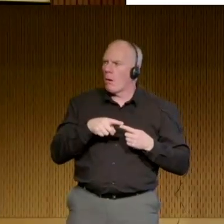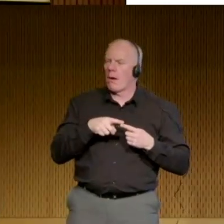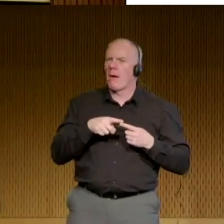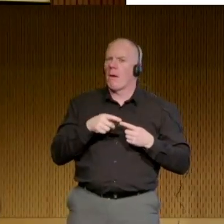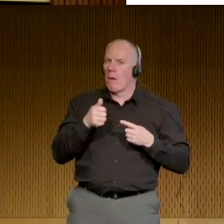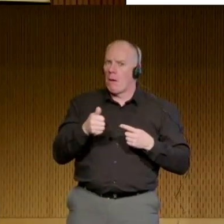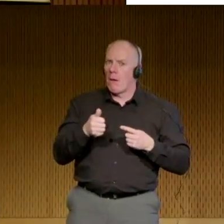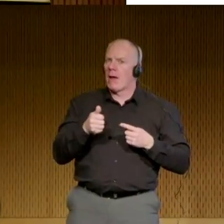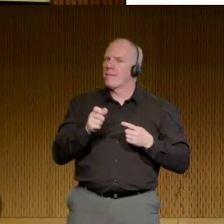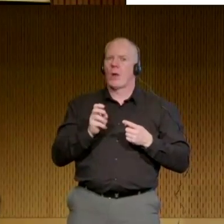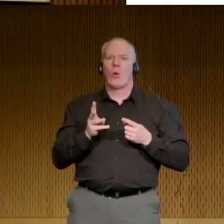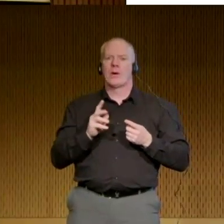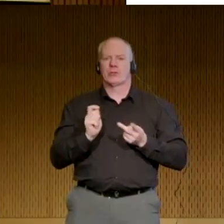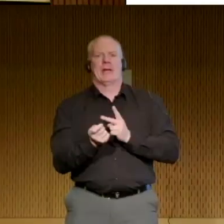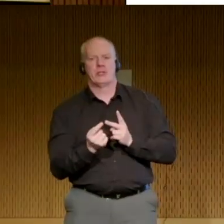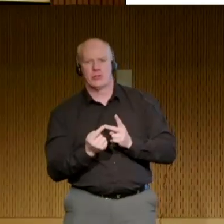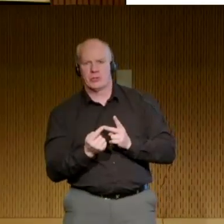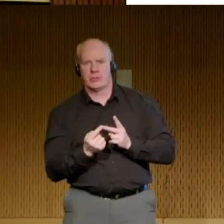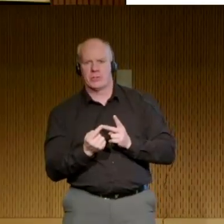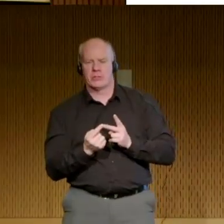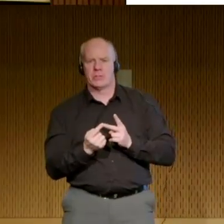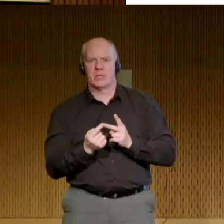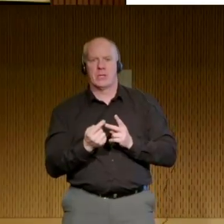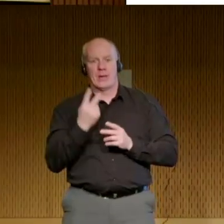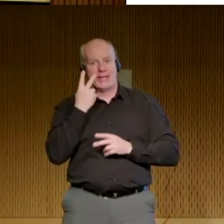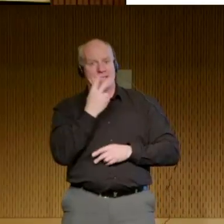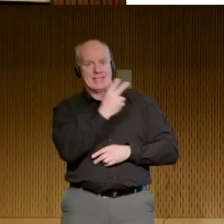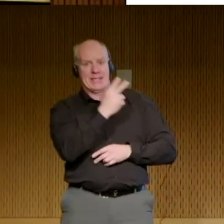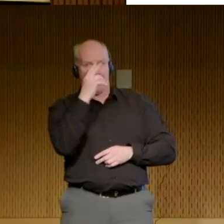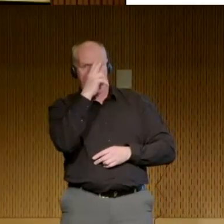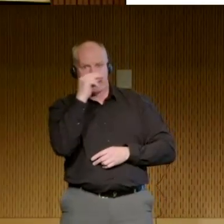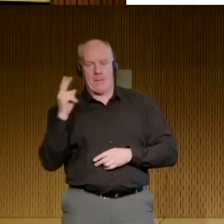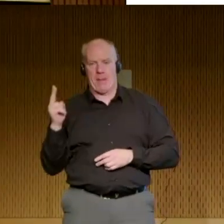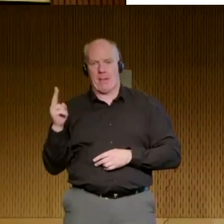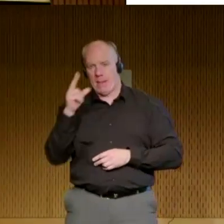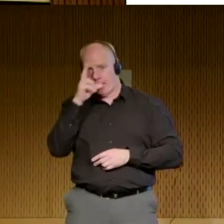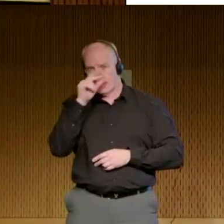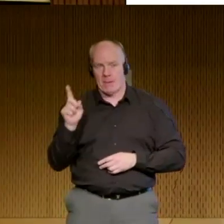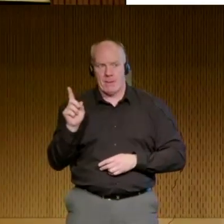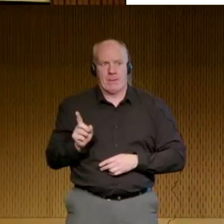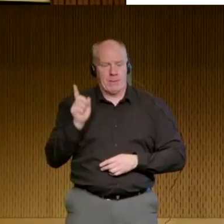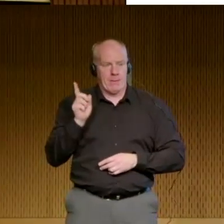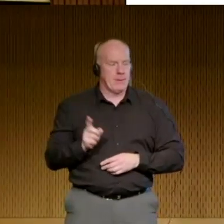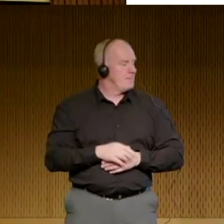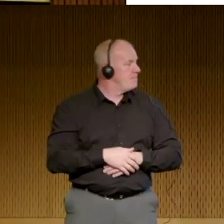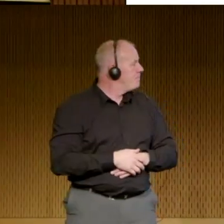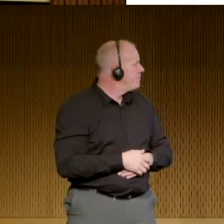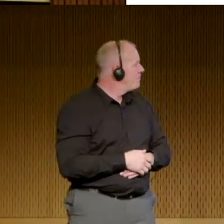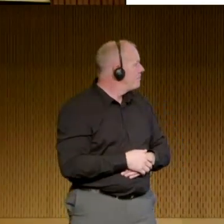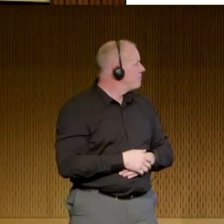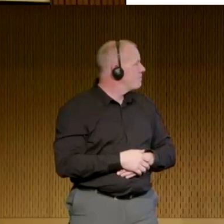we try and change it. So you can see there are a couple of examples of promotions and initiatives